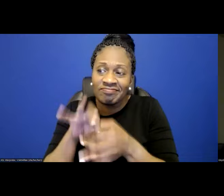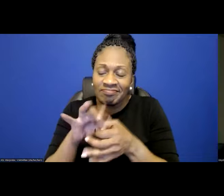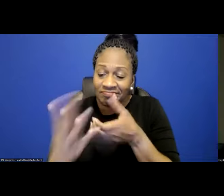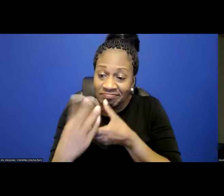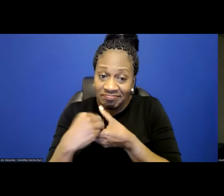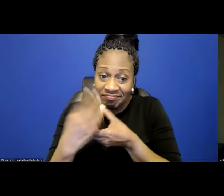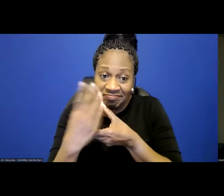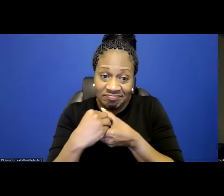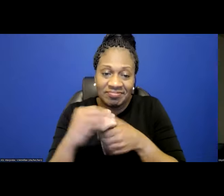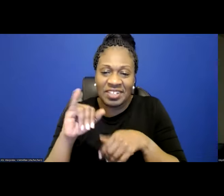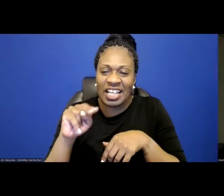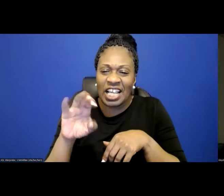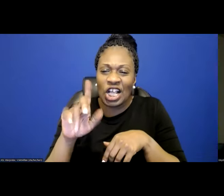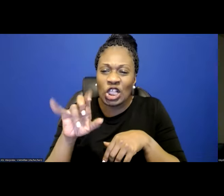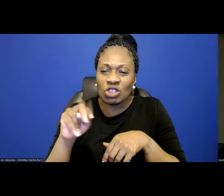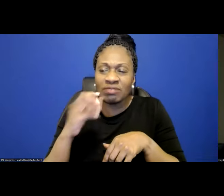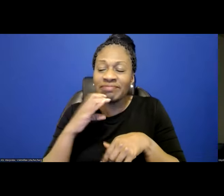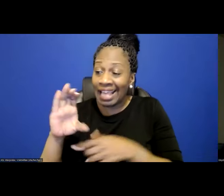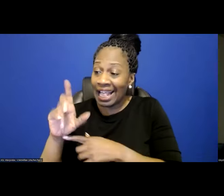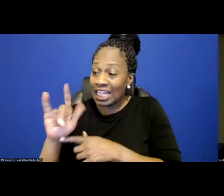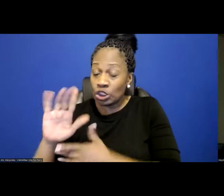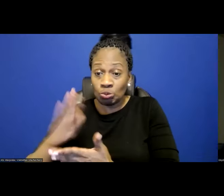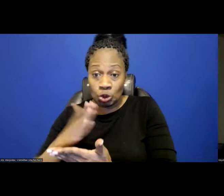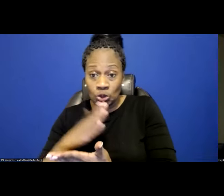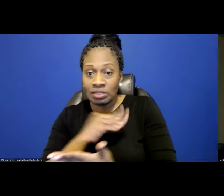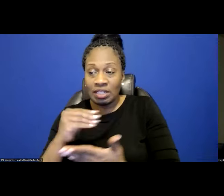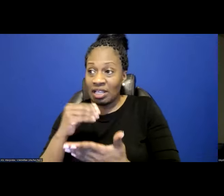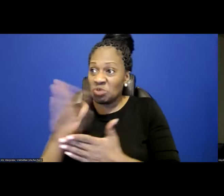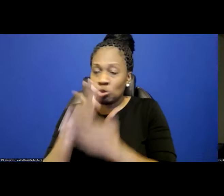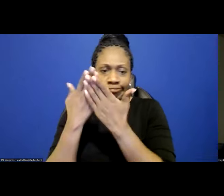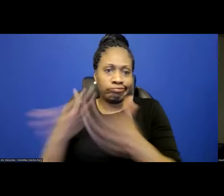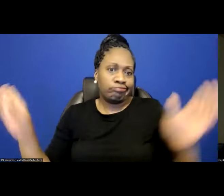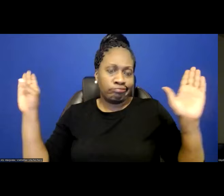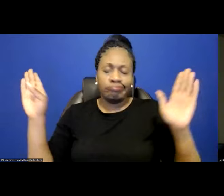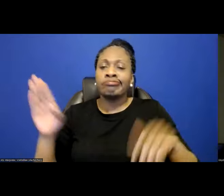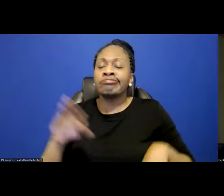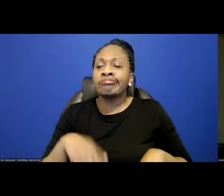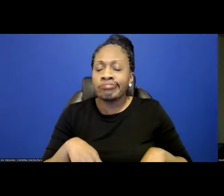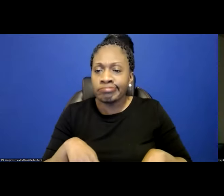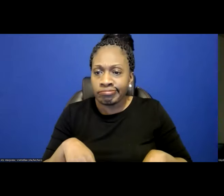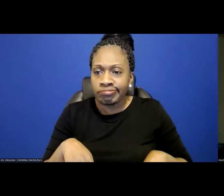particularly in classical music and music more widely. And I suppose the thing that I do